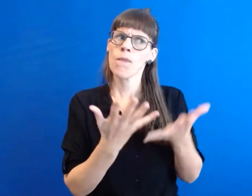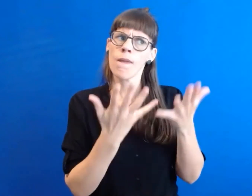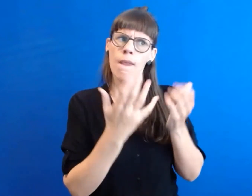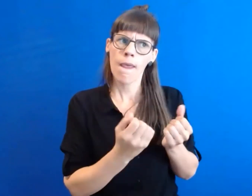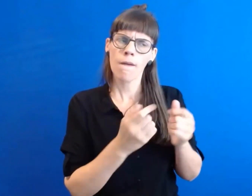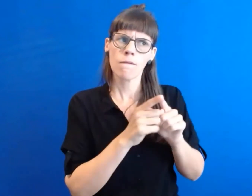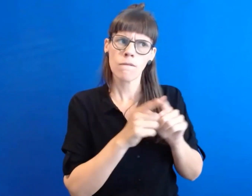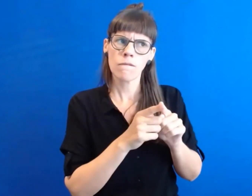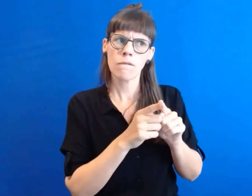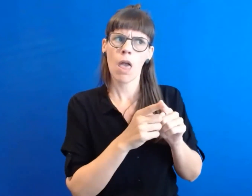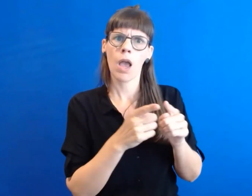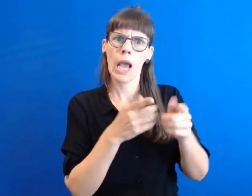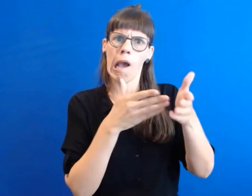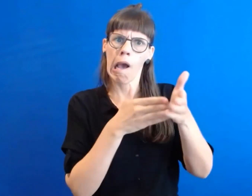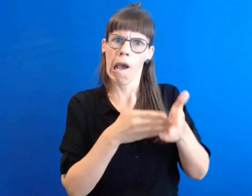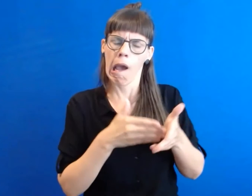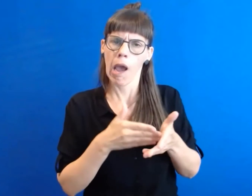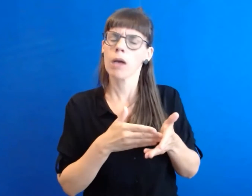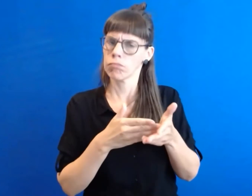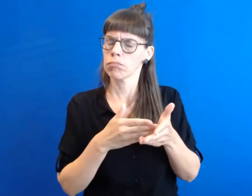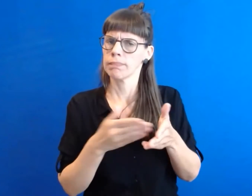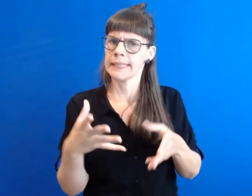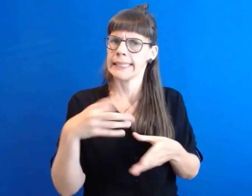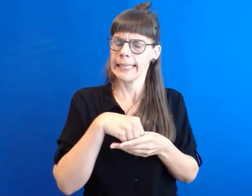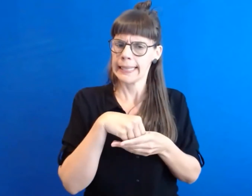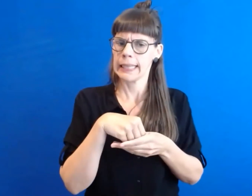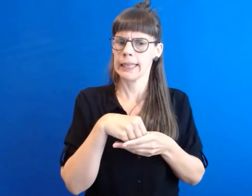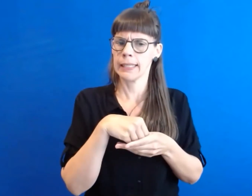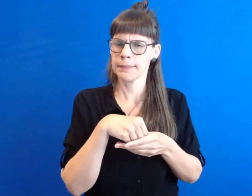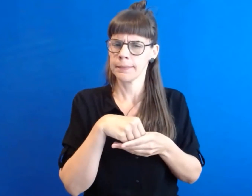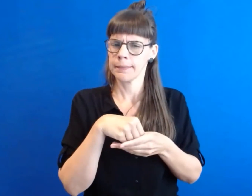on the rights